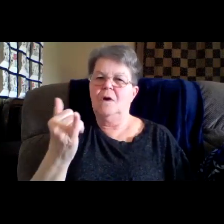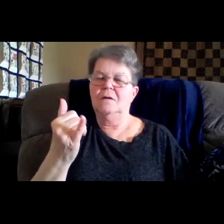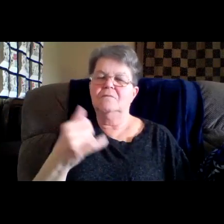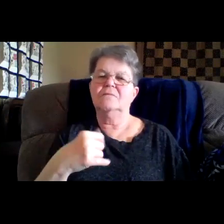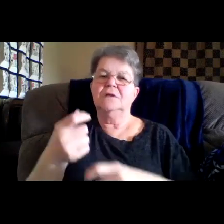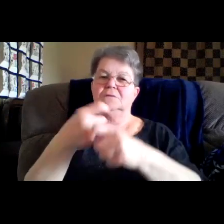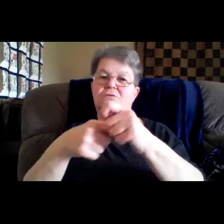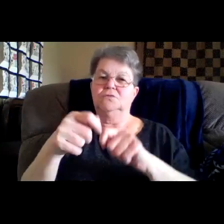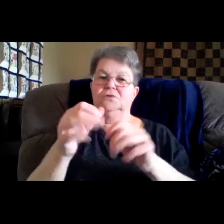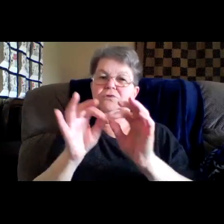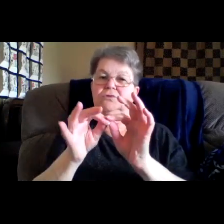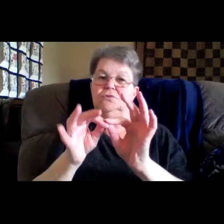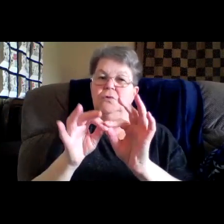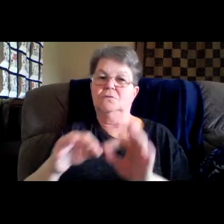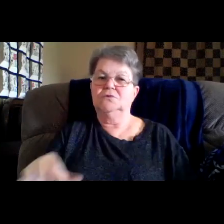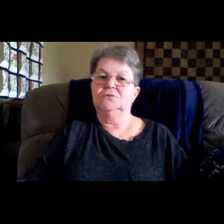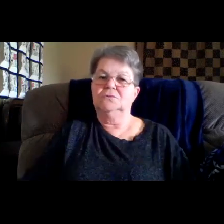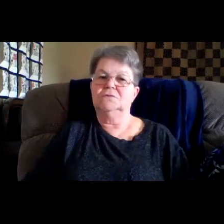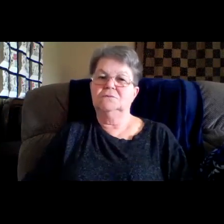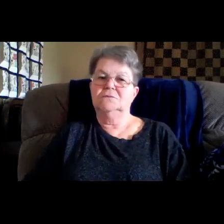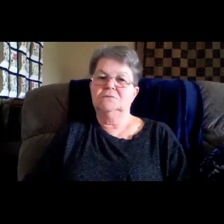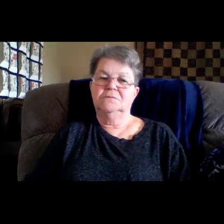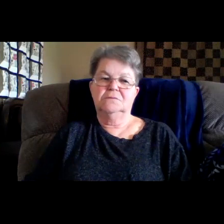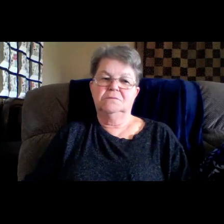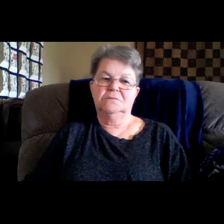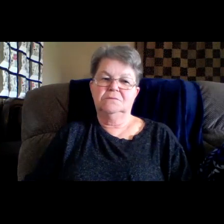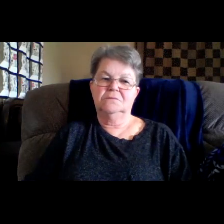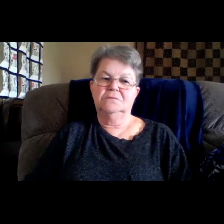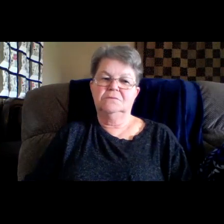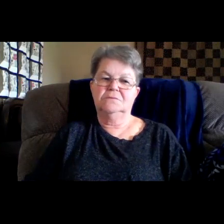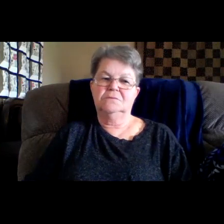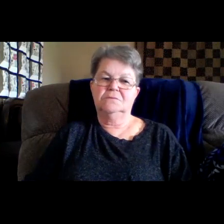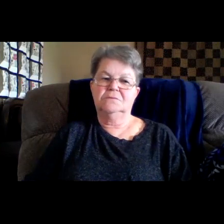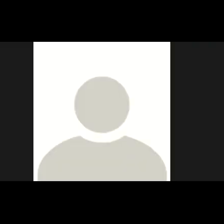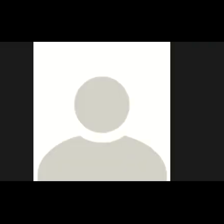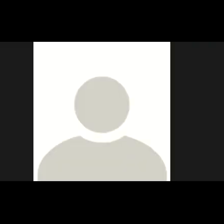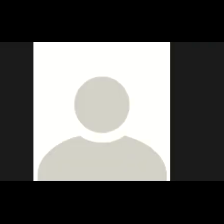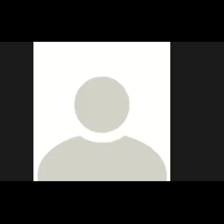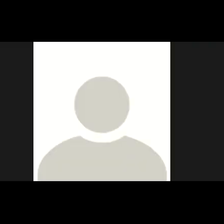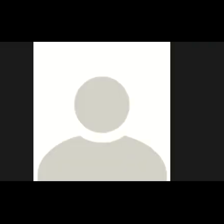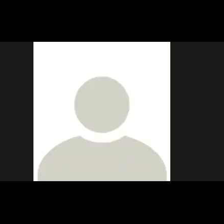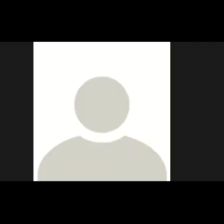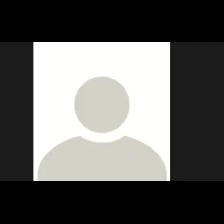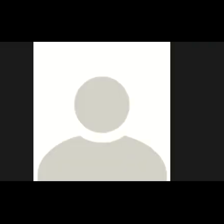Don't just race into doing the really big things first. Don't, you know, make the very first thing you do